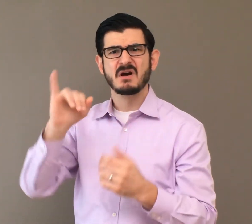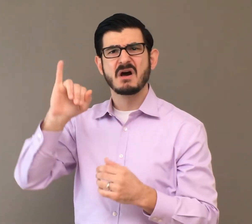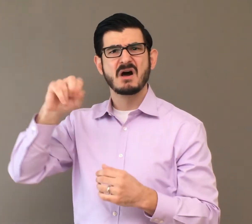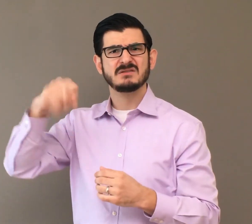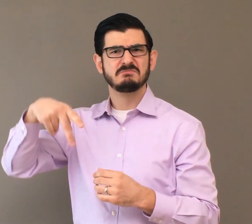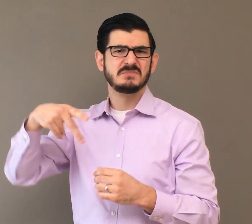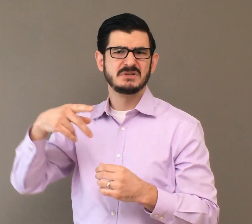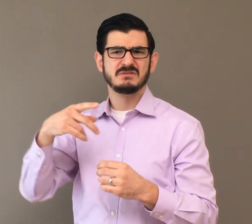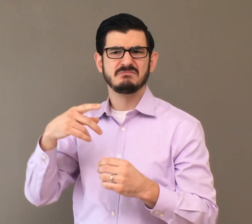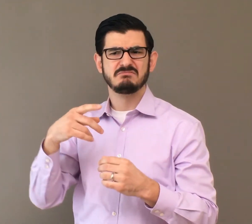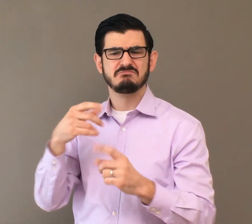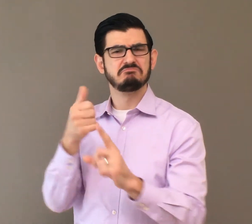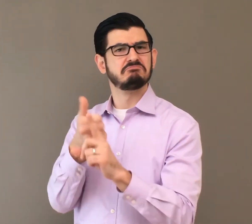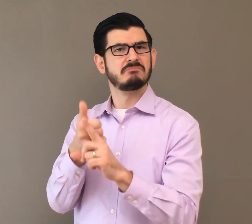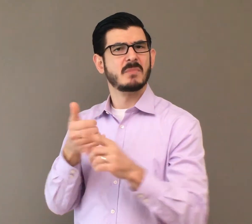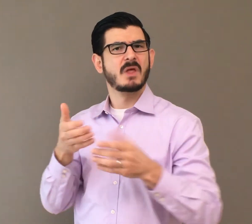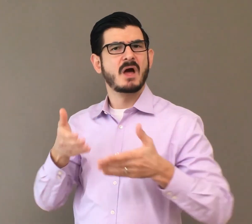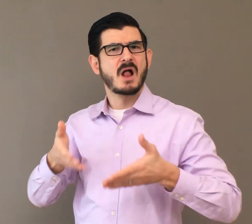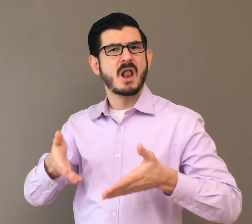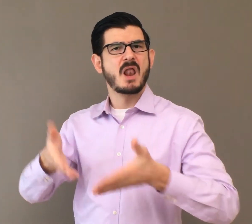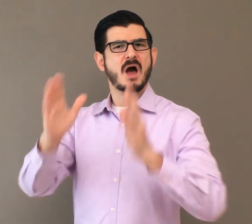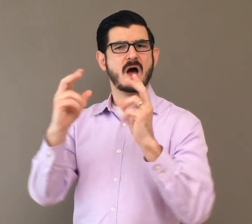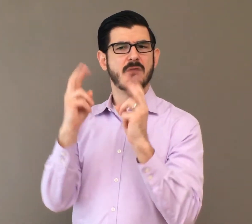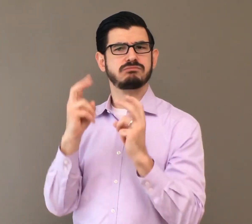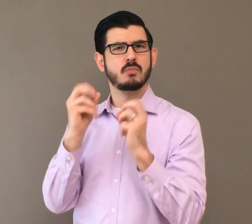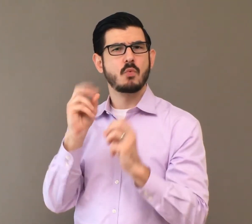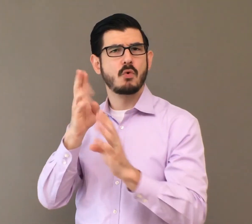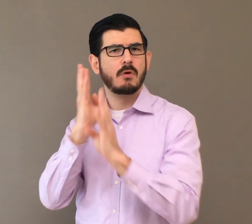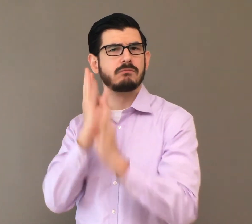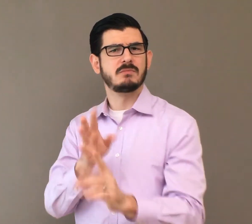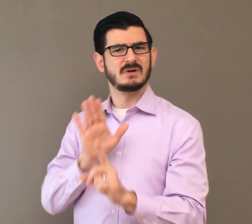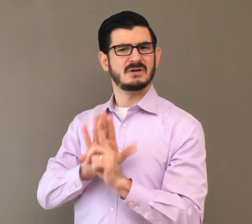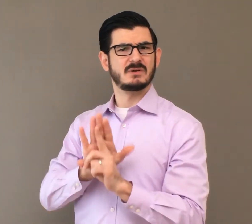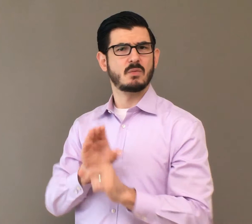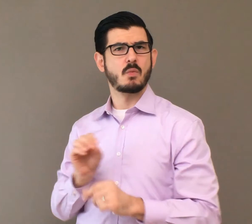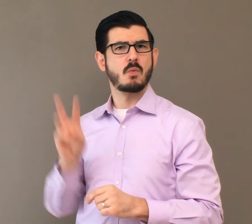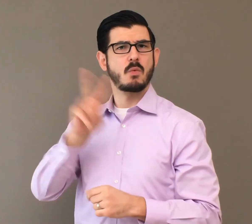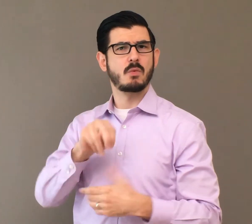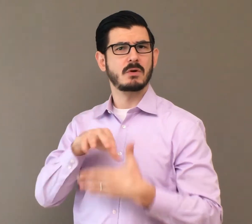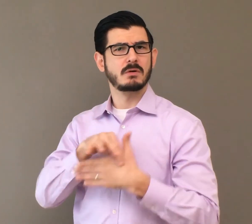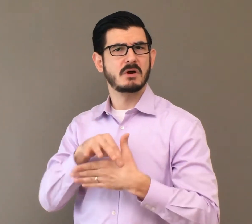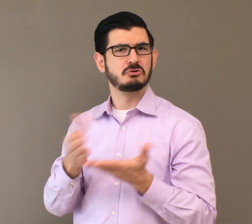Zero rating means that an ISP decides that data used to access their own content or services